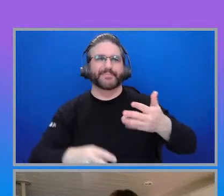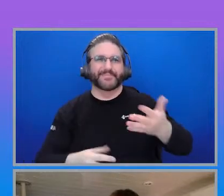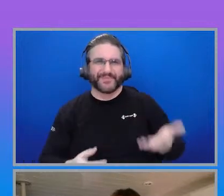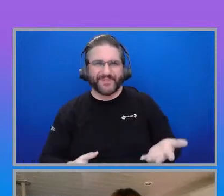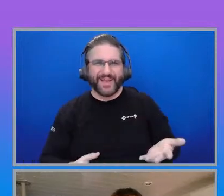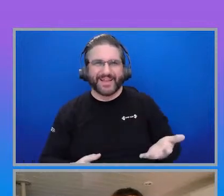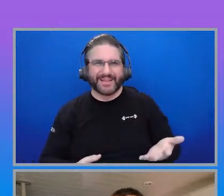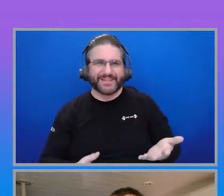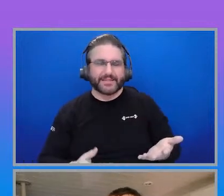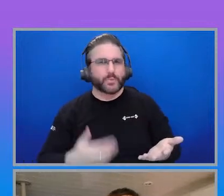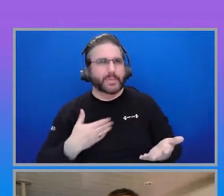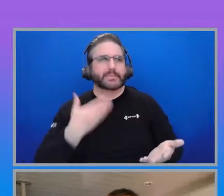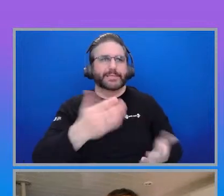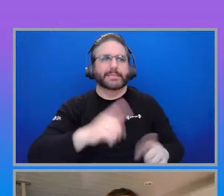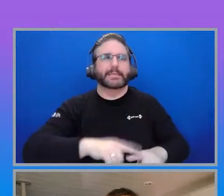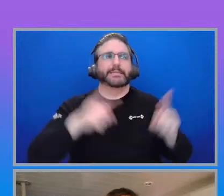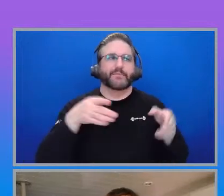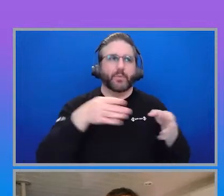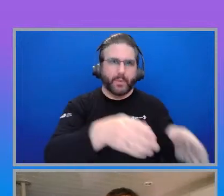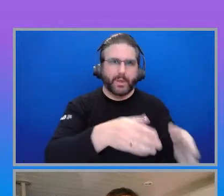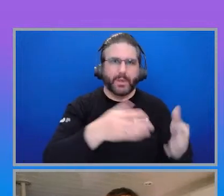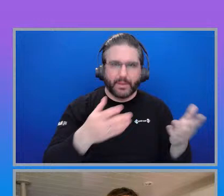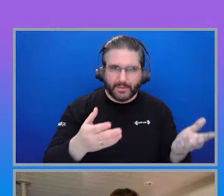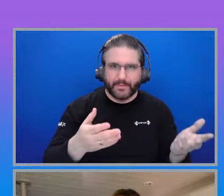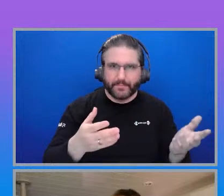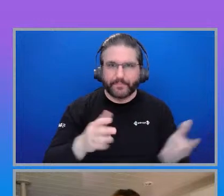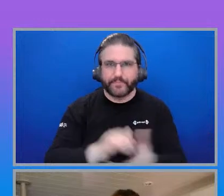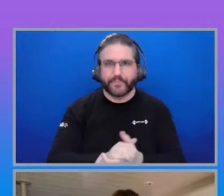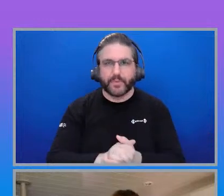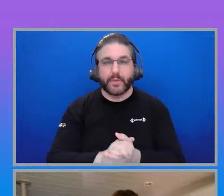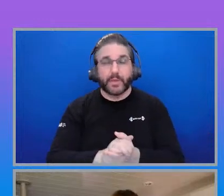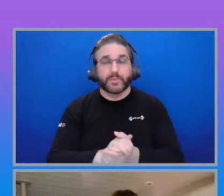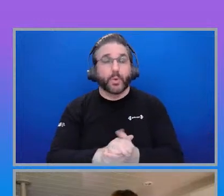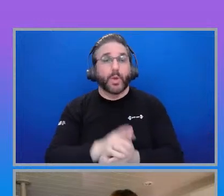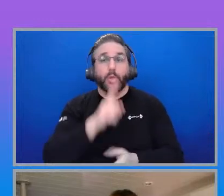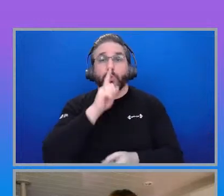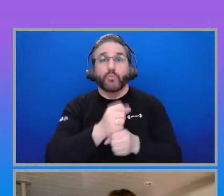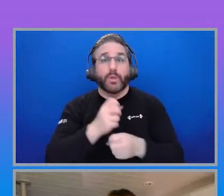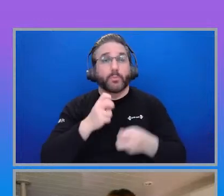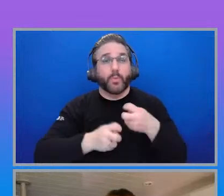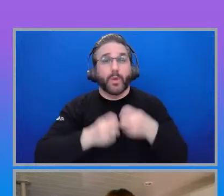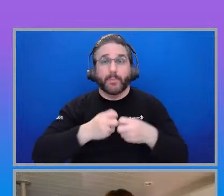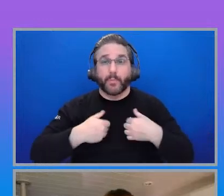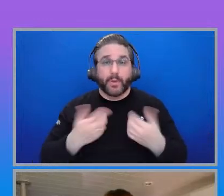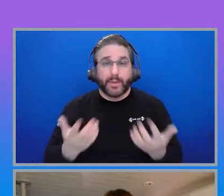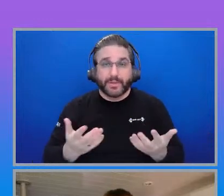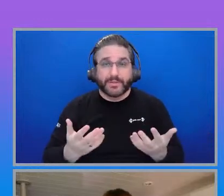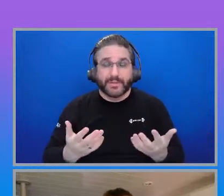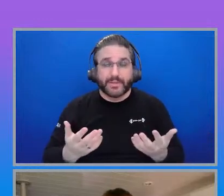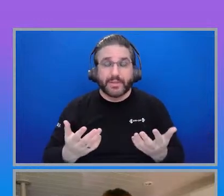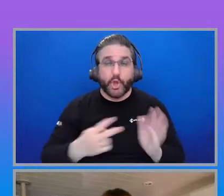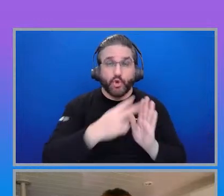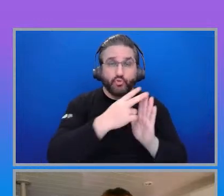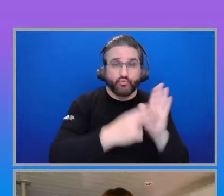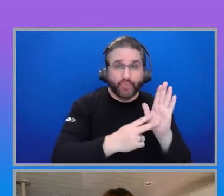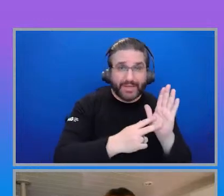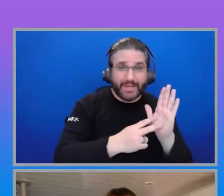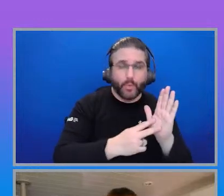we need to do something different. And the real problem